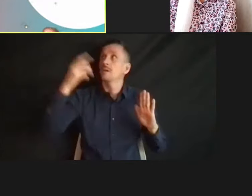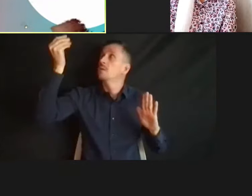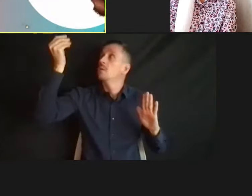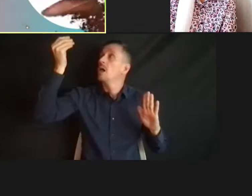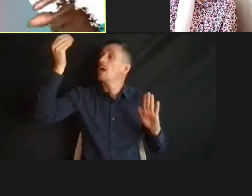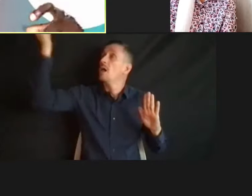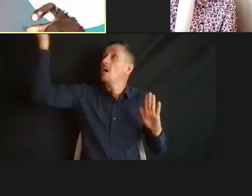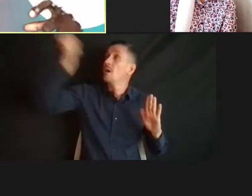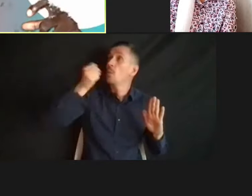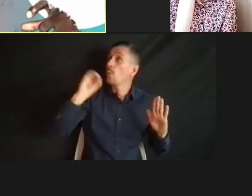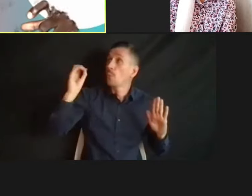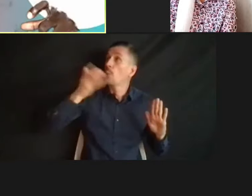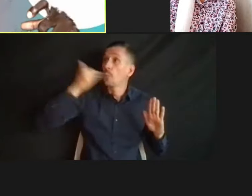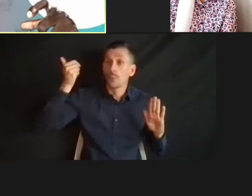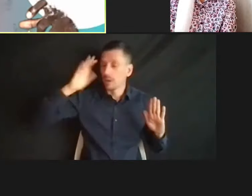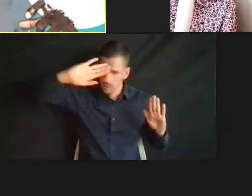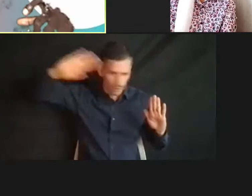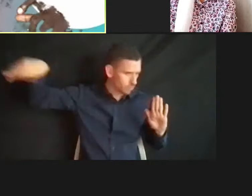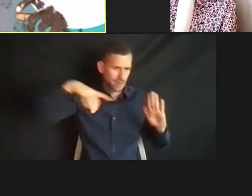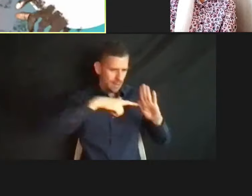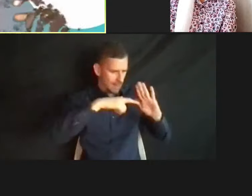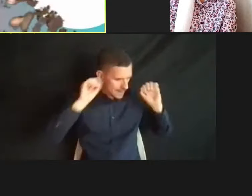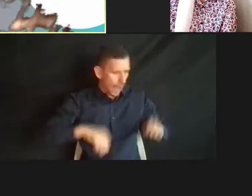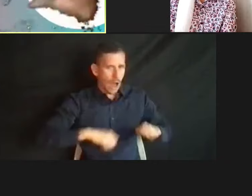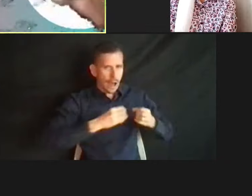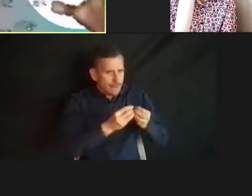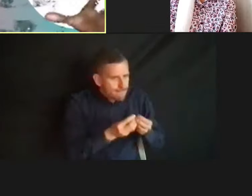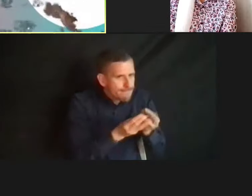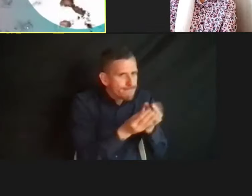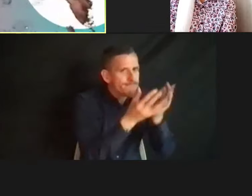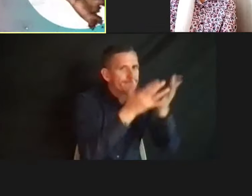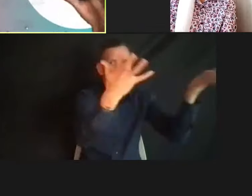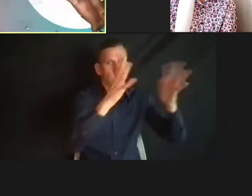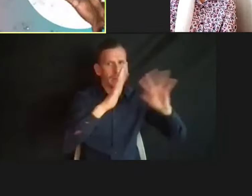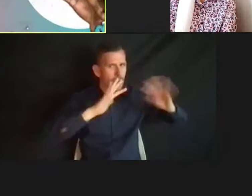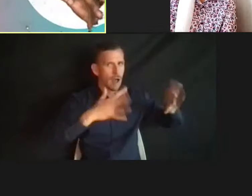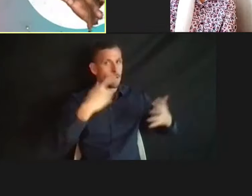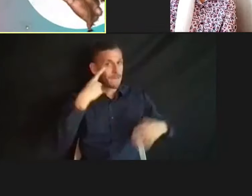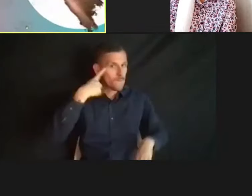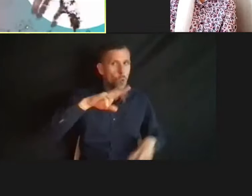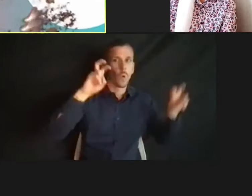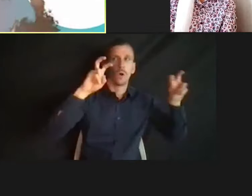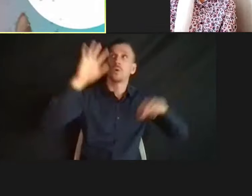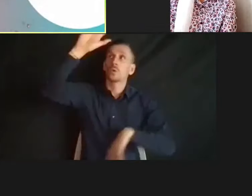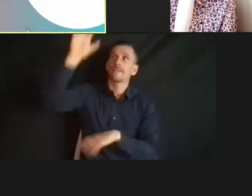issues, but all linked to climate change. All has started from advocating into coming to create